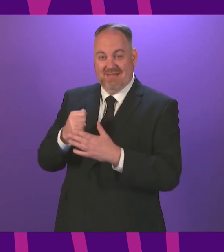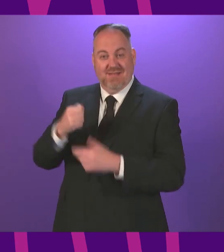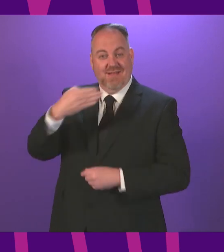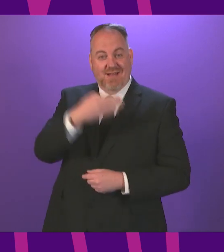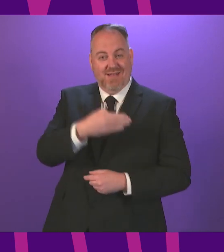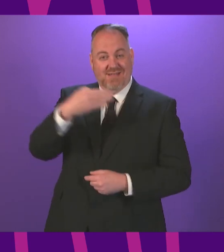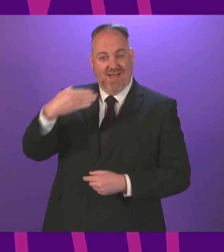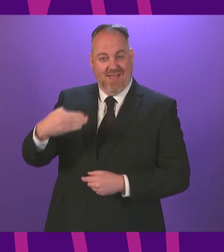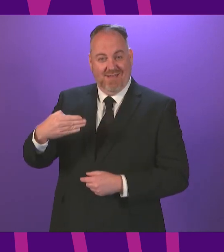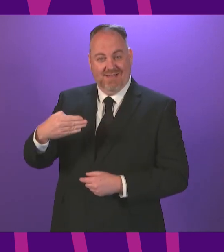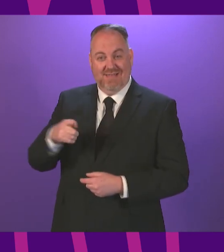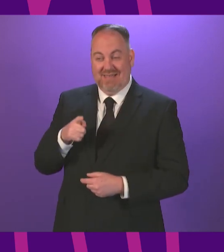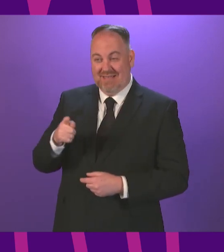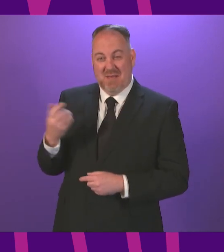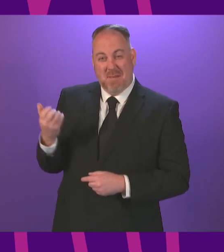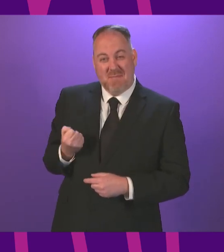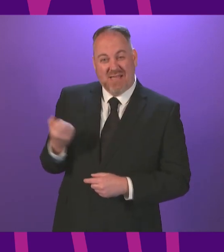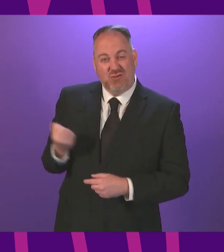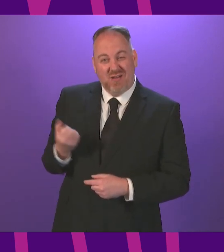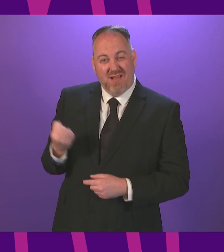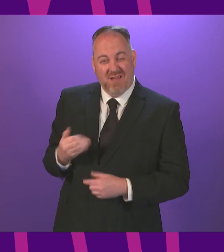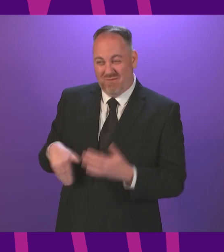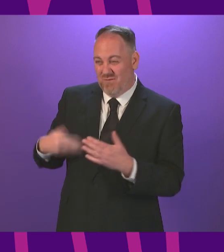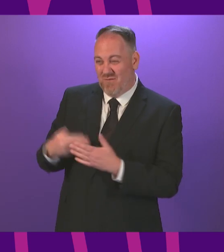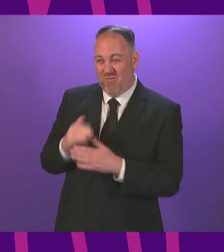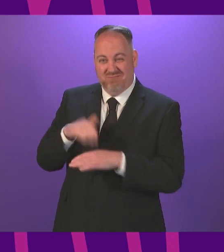a person has been of pensionable age for decades. Therefore, for my generation and those coming